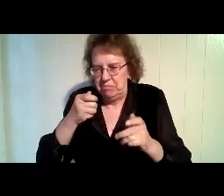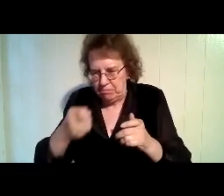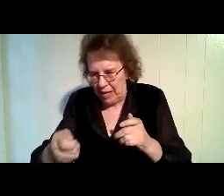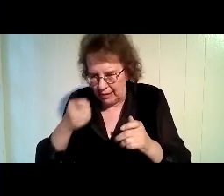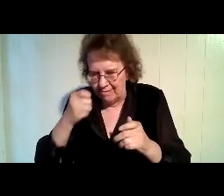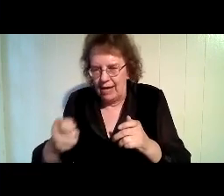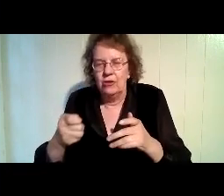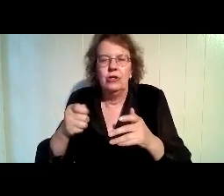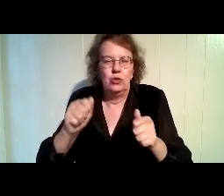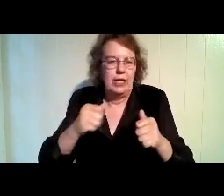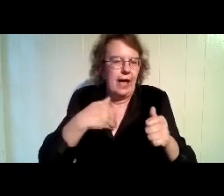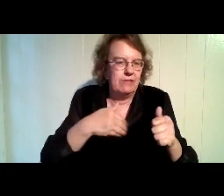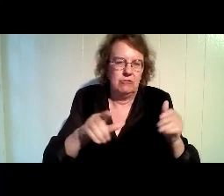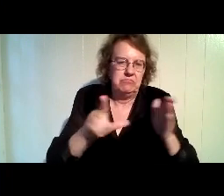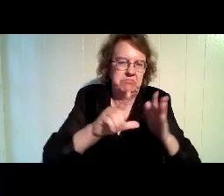on or as soon as you log into your account.